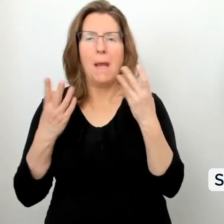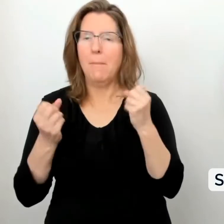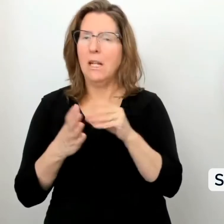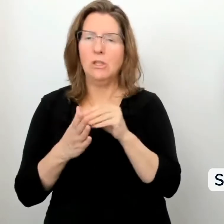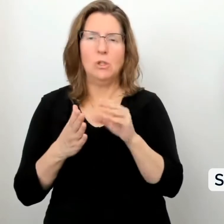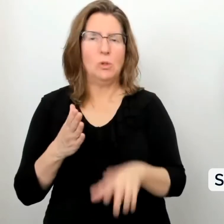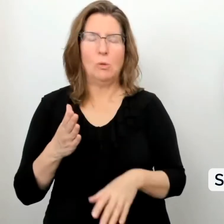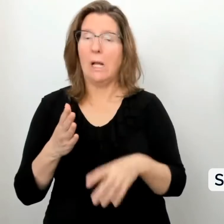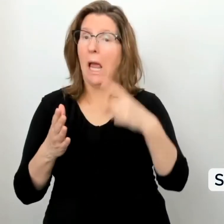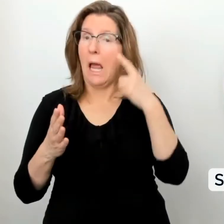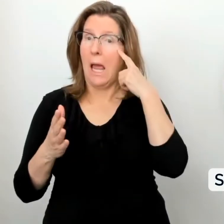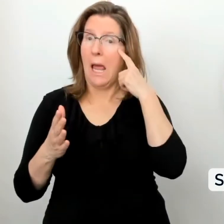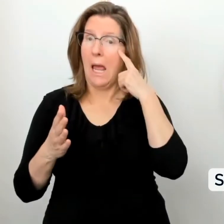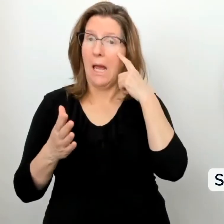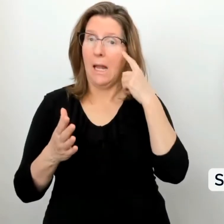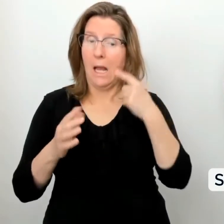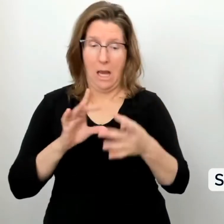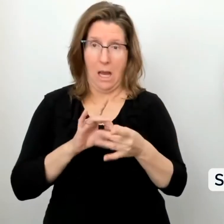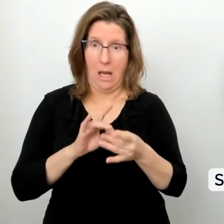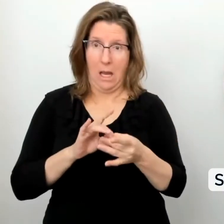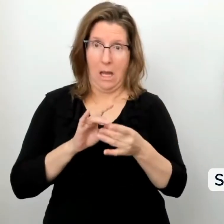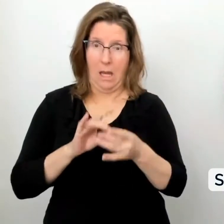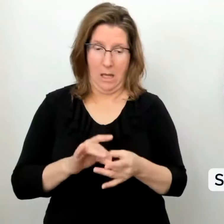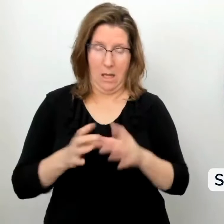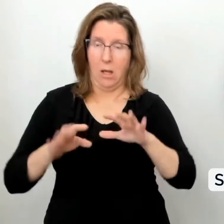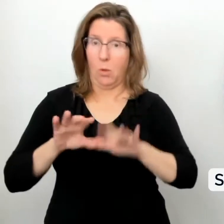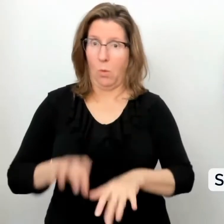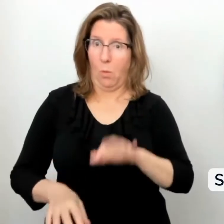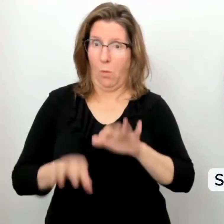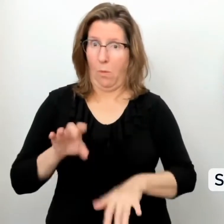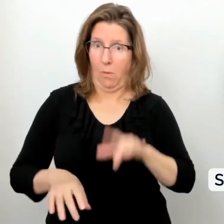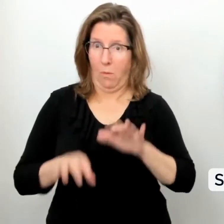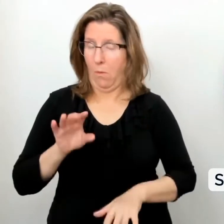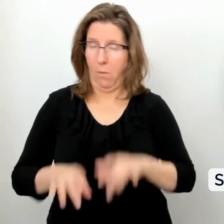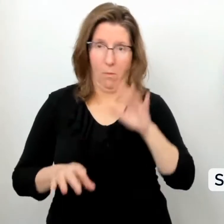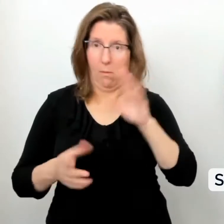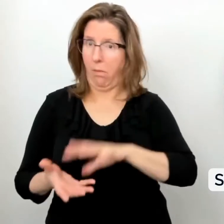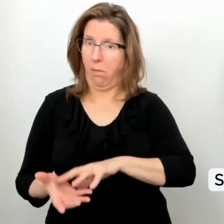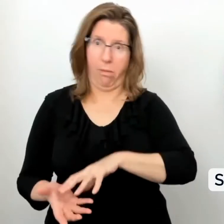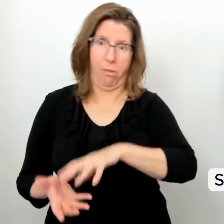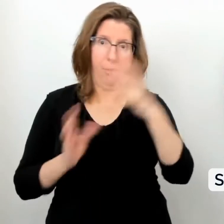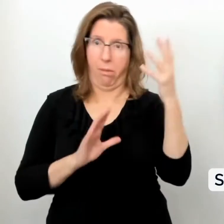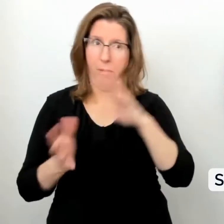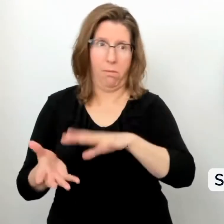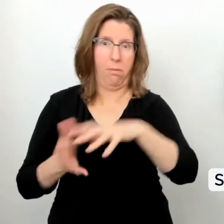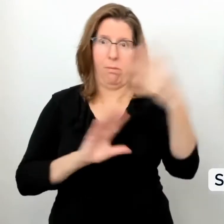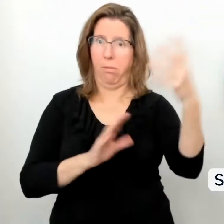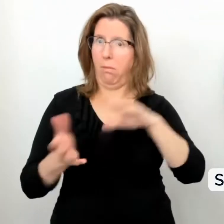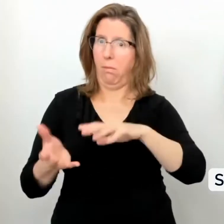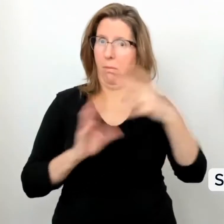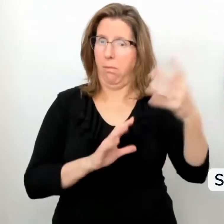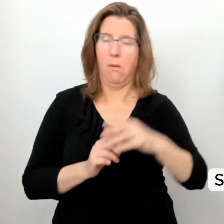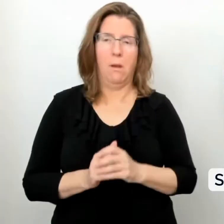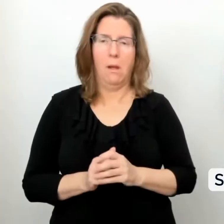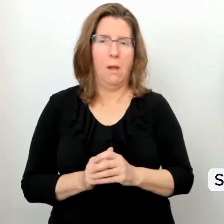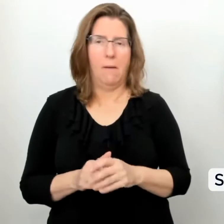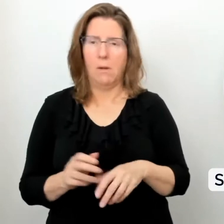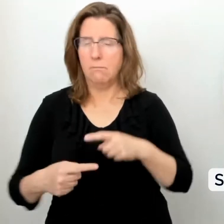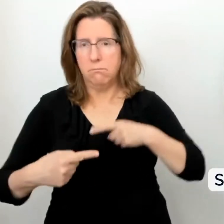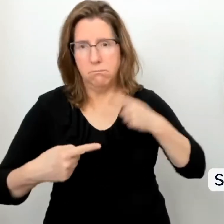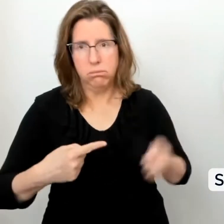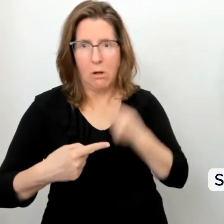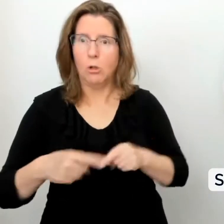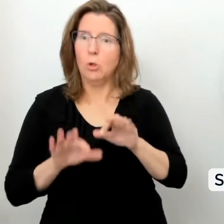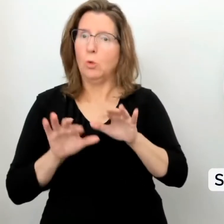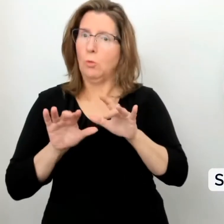The tool can support students who struggle to get thoughts through their fingertips onto the keyboard and into the computer.